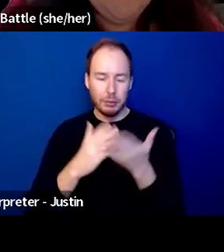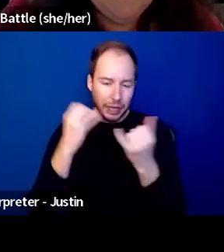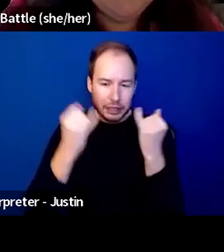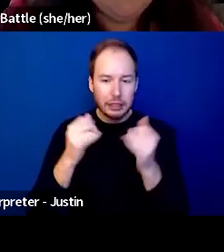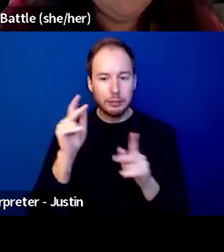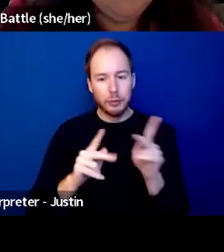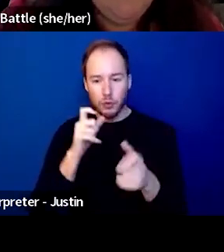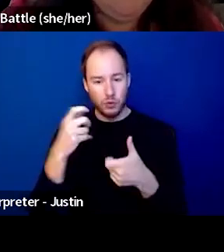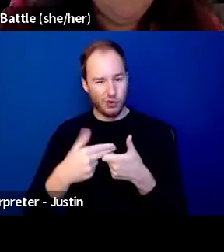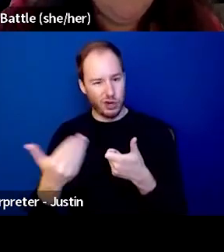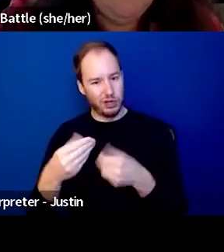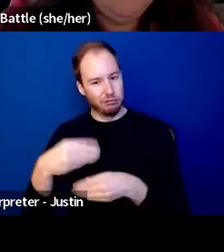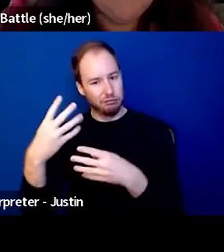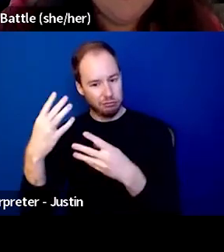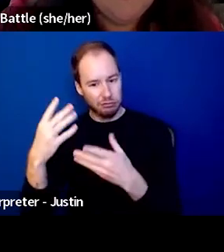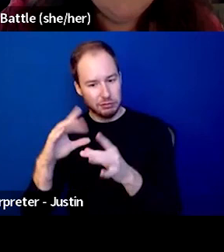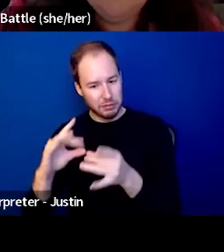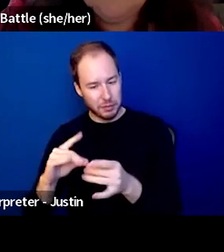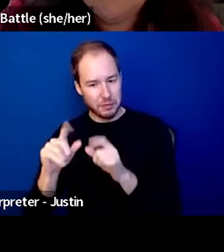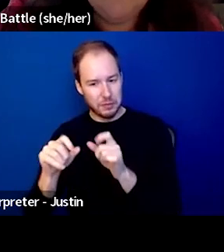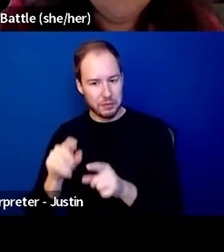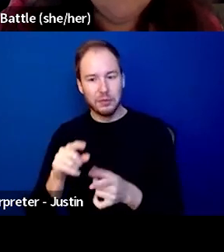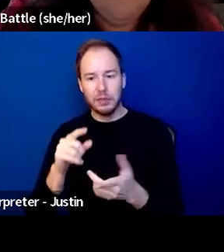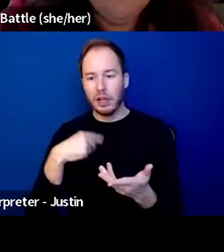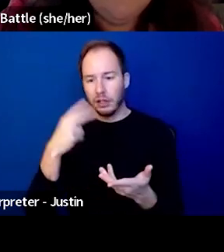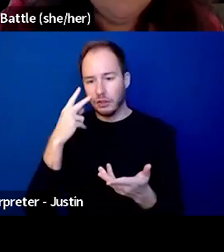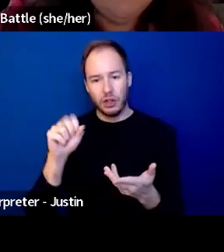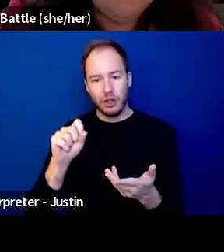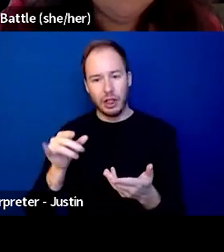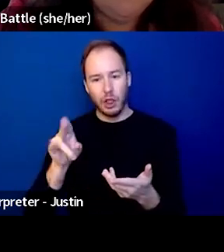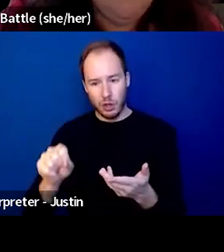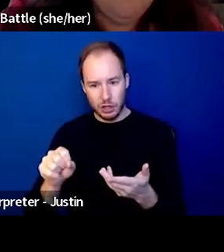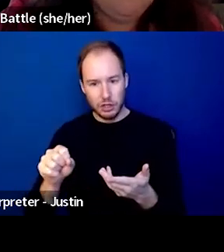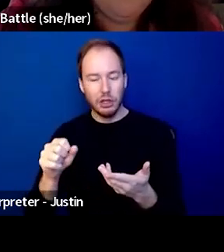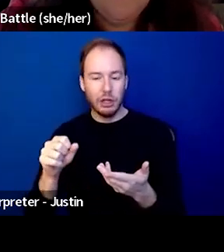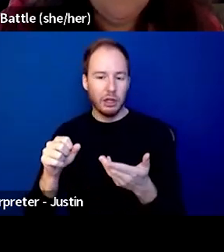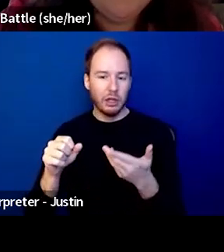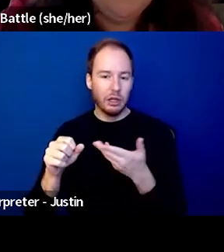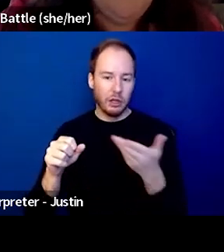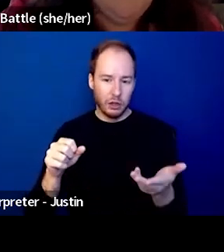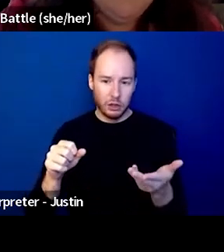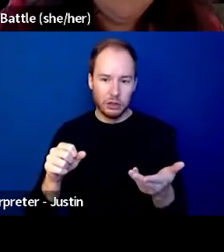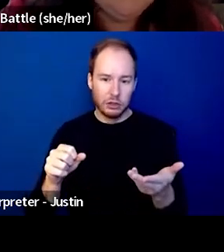the meetings here who have, St. Louis I saw was on the call. I think Arizona's on the call. Oklahoma's on the call.